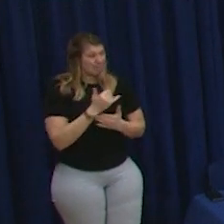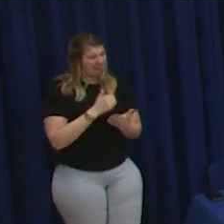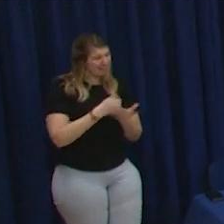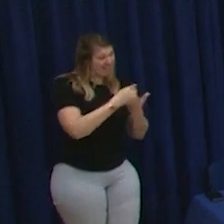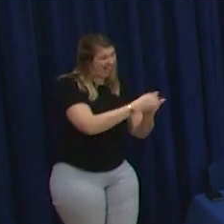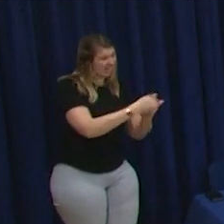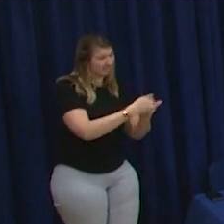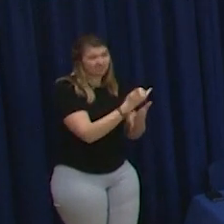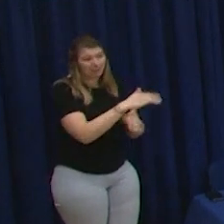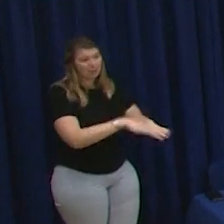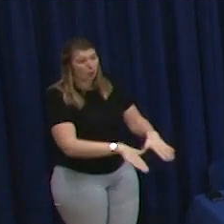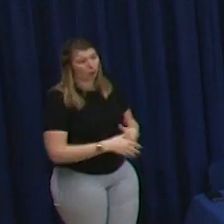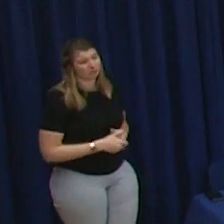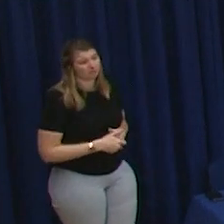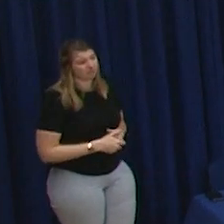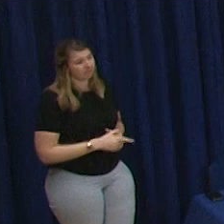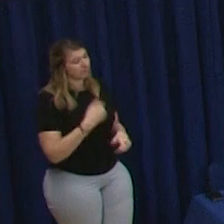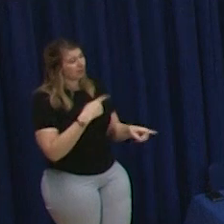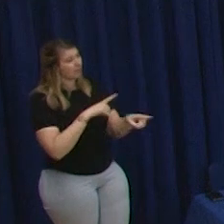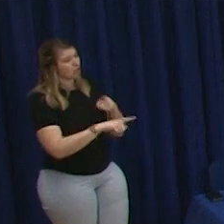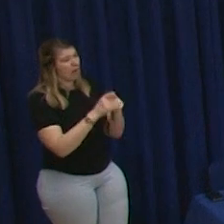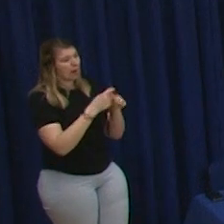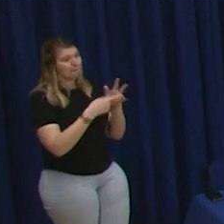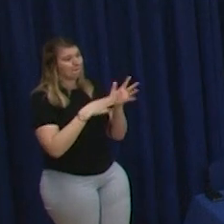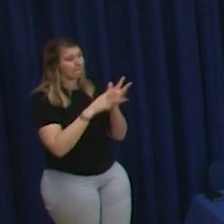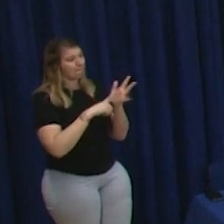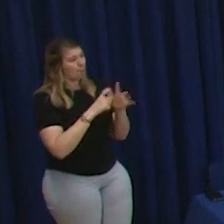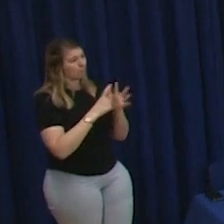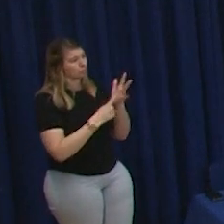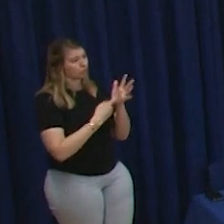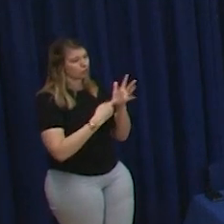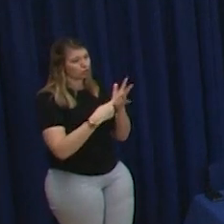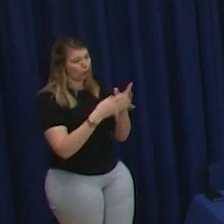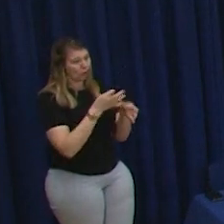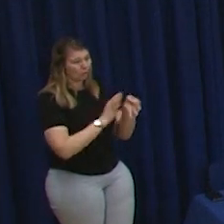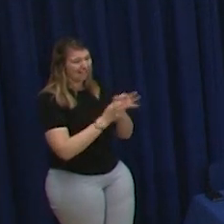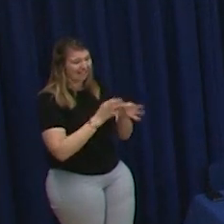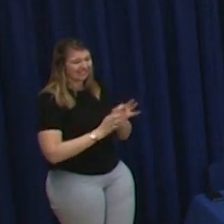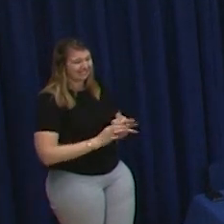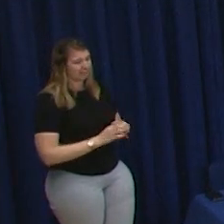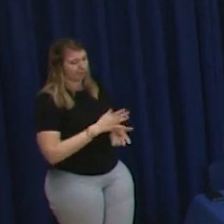so I've tried the Pomodoro Technique yeah forget it, I've tried doing, getting dressed to your